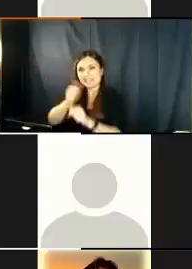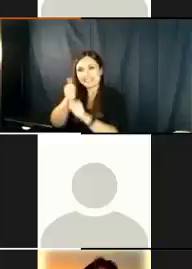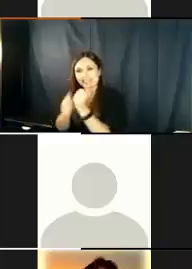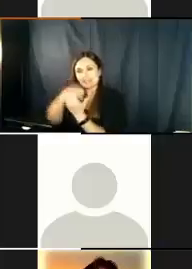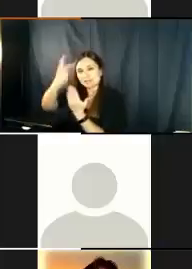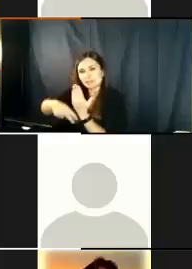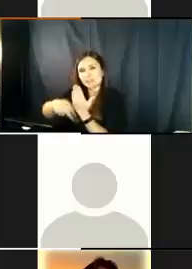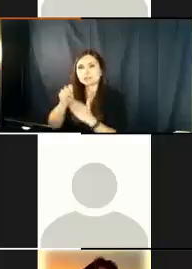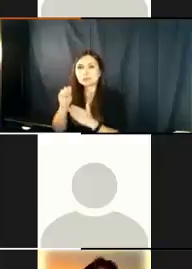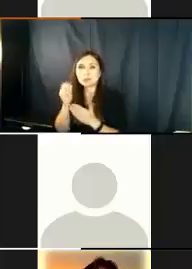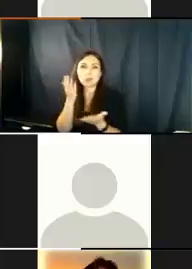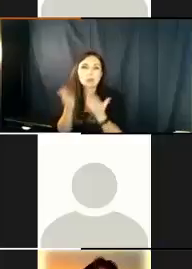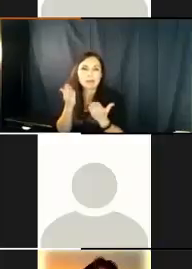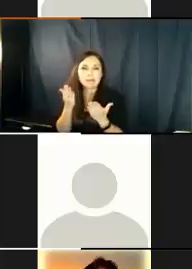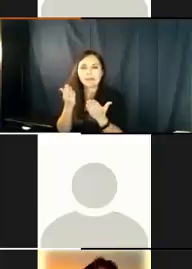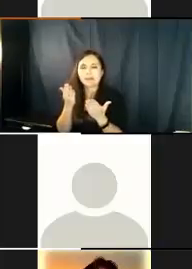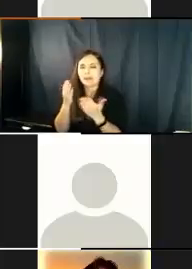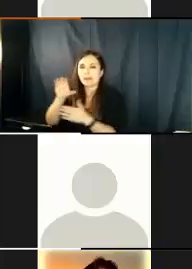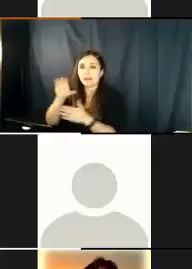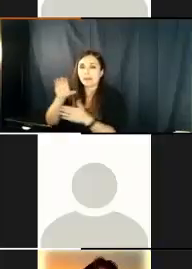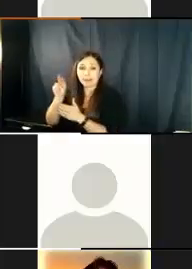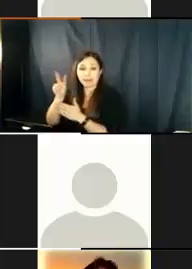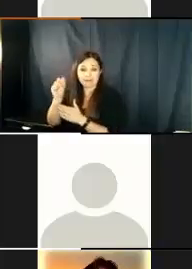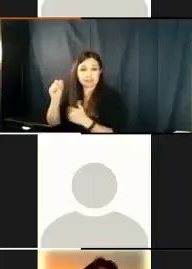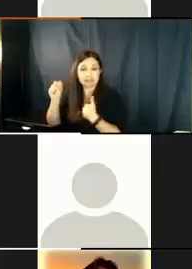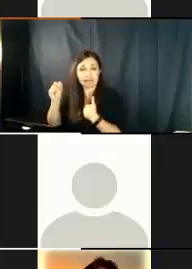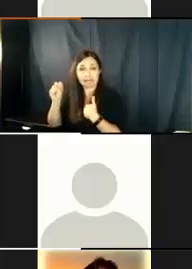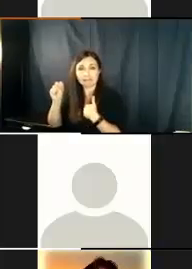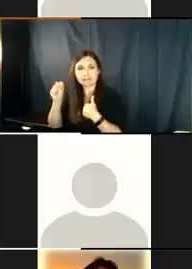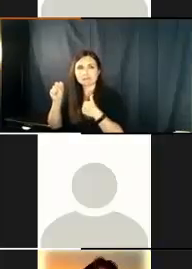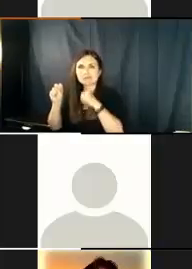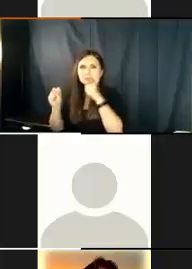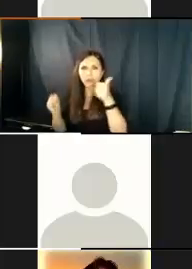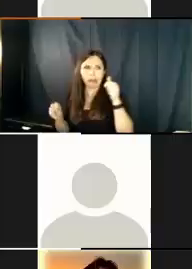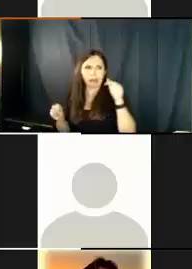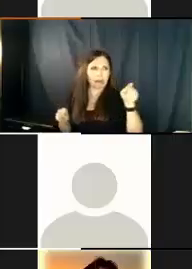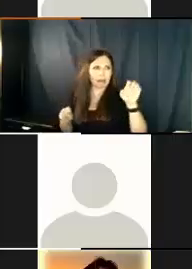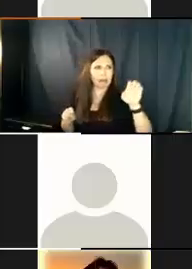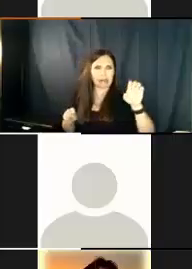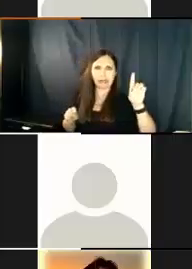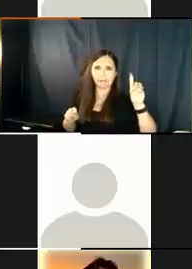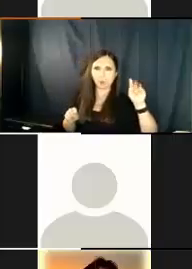So there might be something in canvas that's not in Edmodo or vice versa.